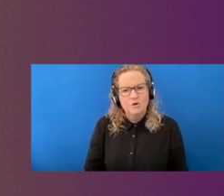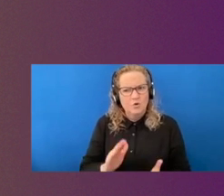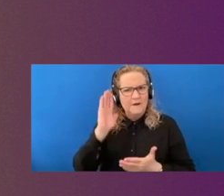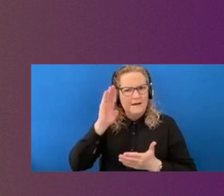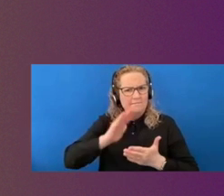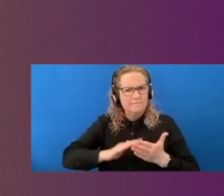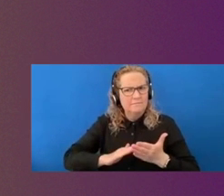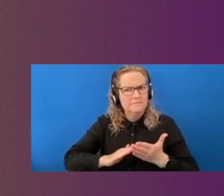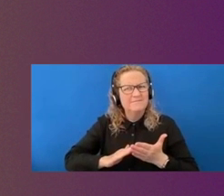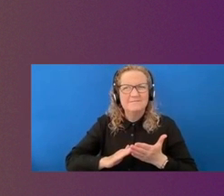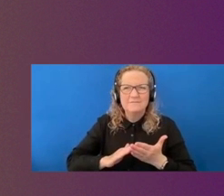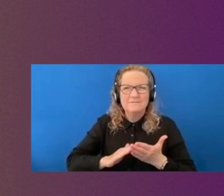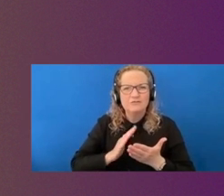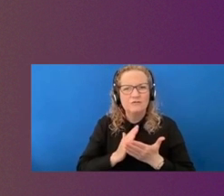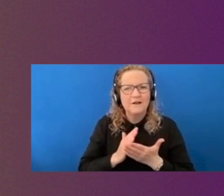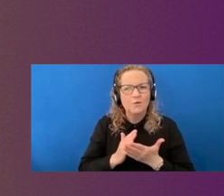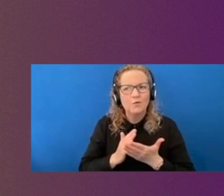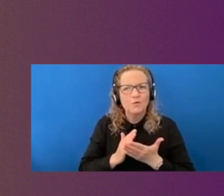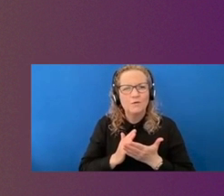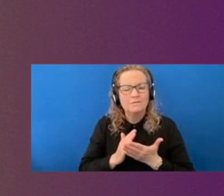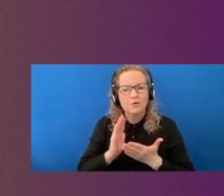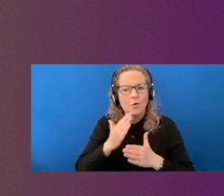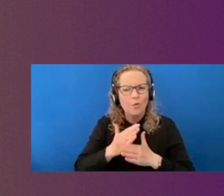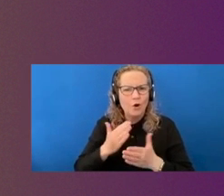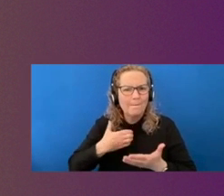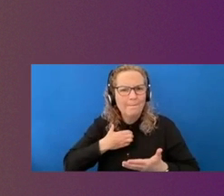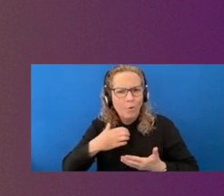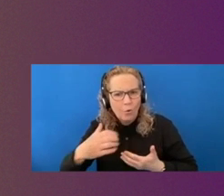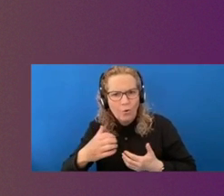throughout the pandemic so i'm curious that you would have a very specific idea